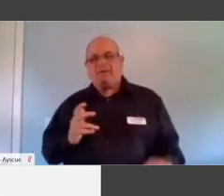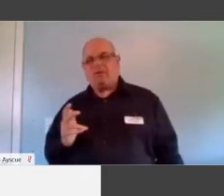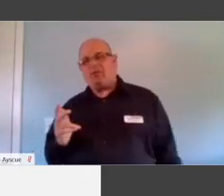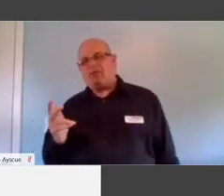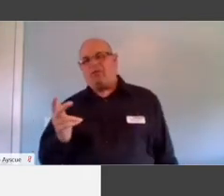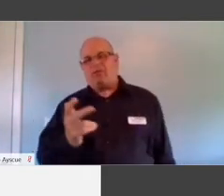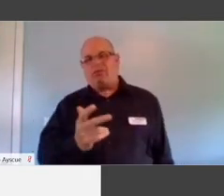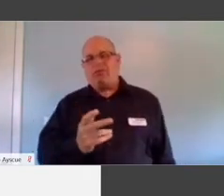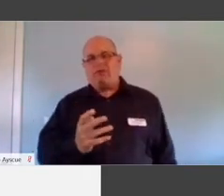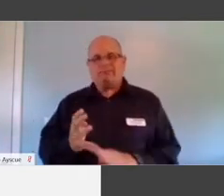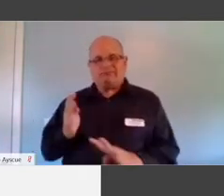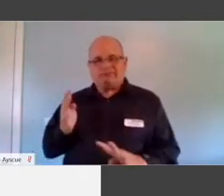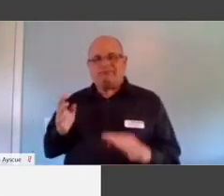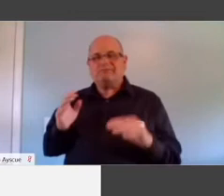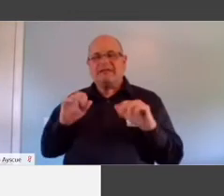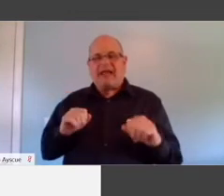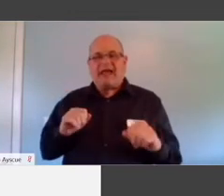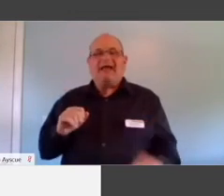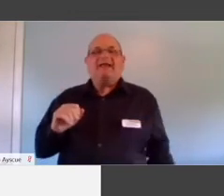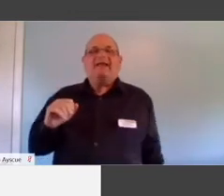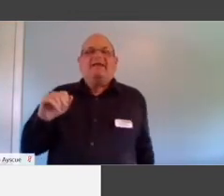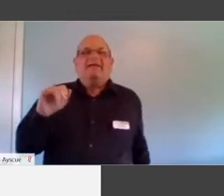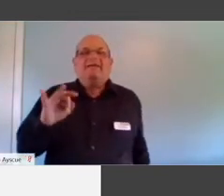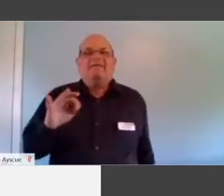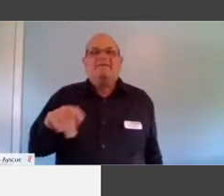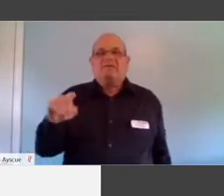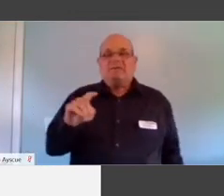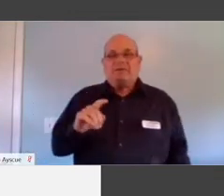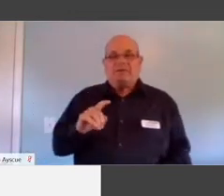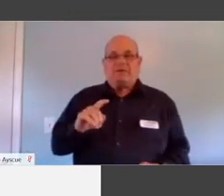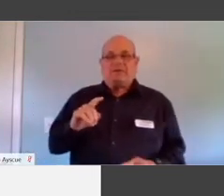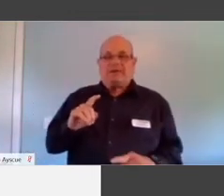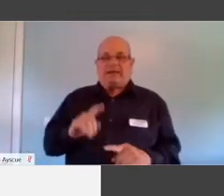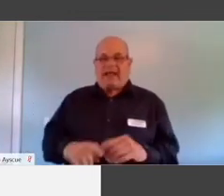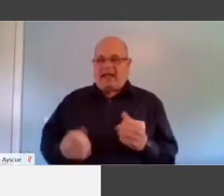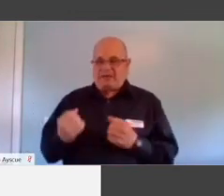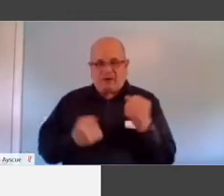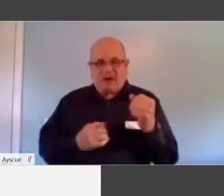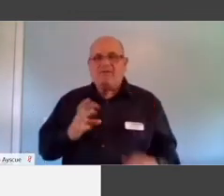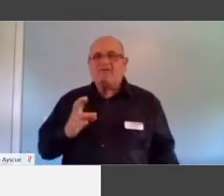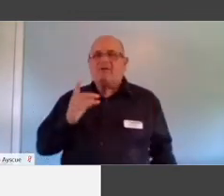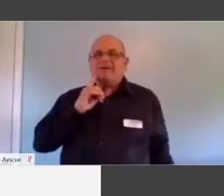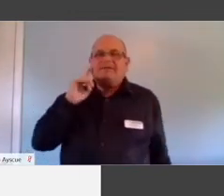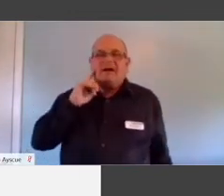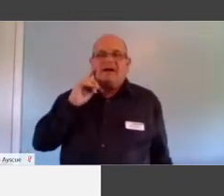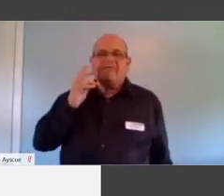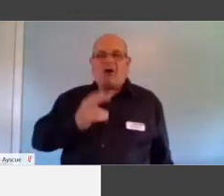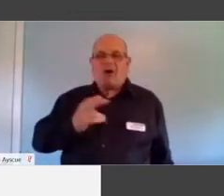Well, if you can't drive or if you are deaf or hard of hearing it's going to be very hard